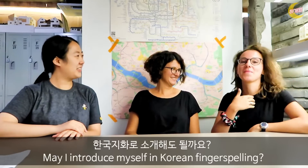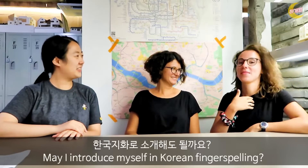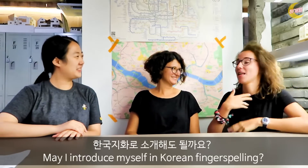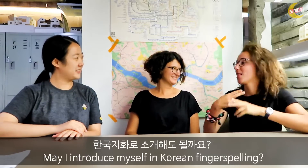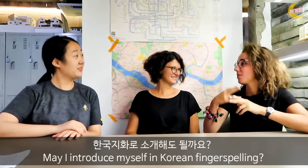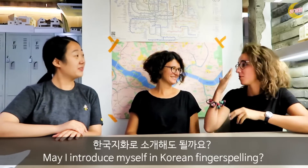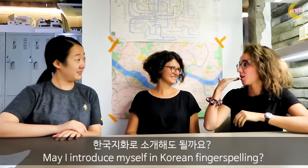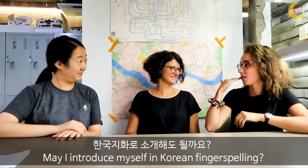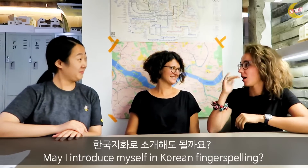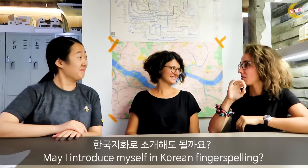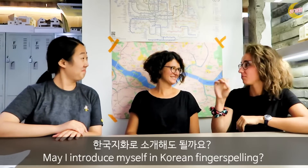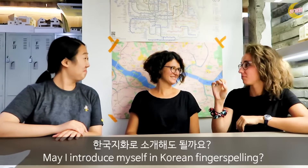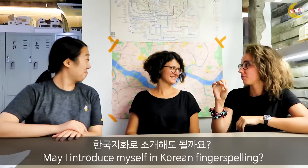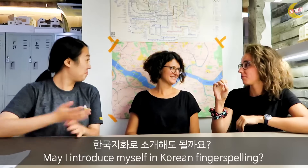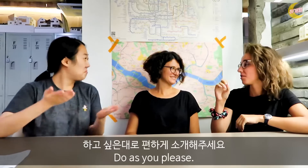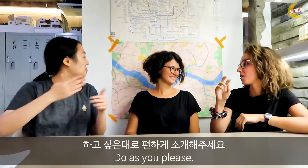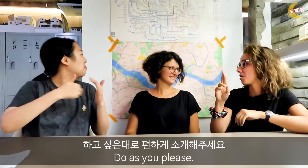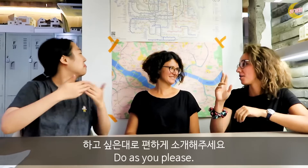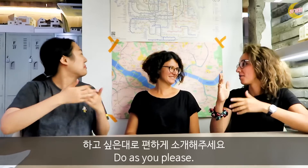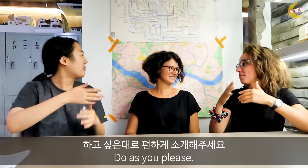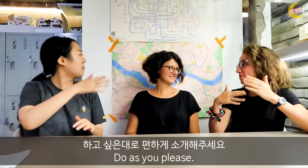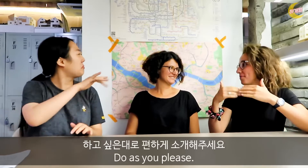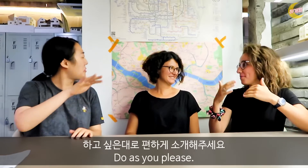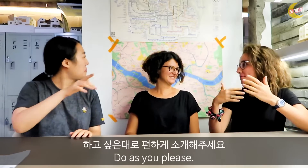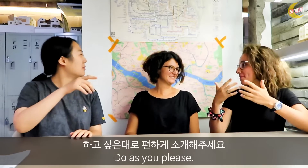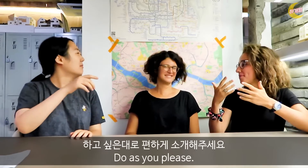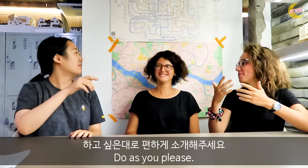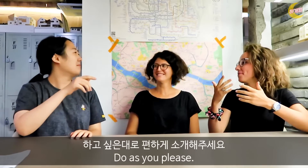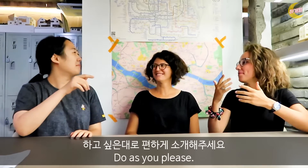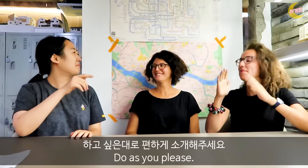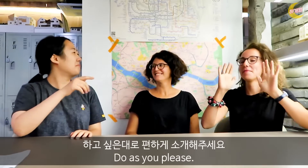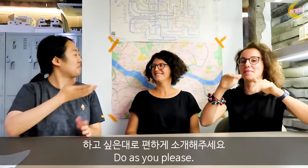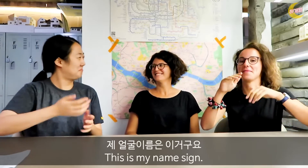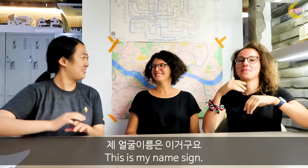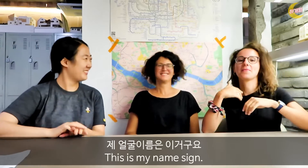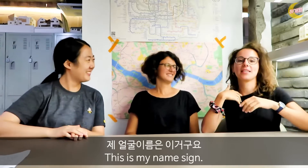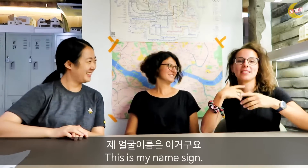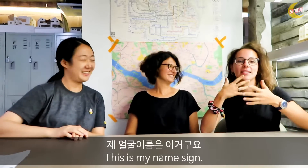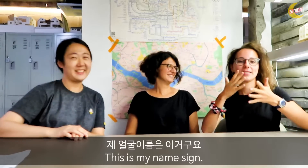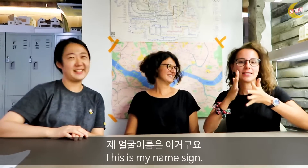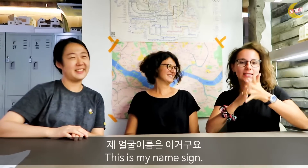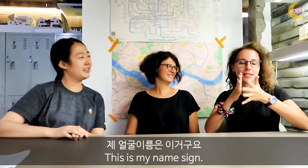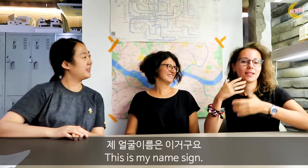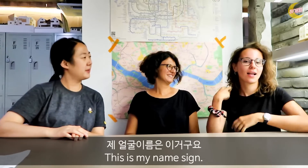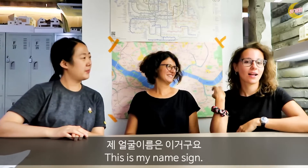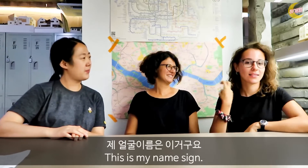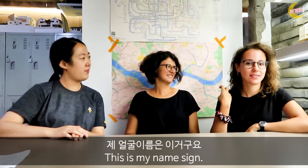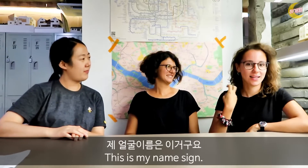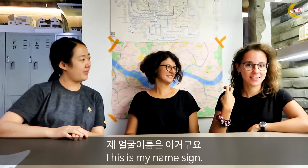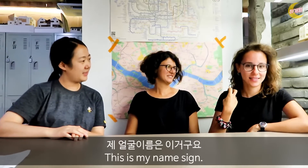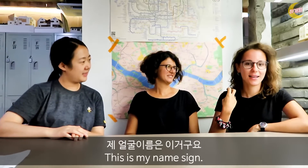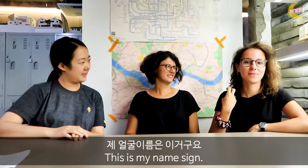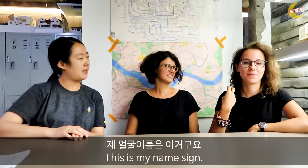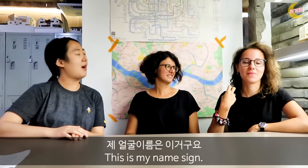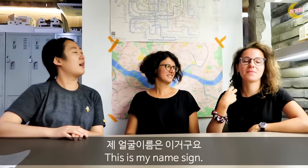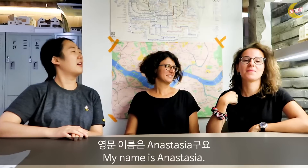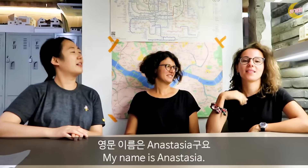May I introduce myself in Korean fingerspelling? Do as you please. This is my name sign.